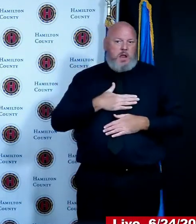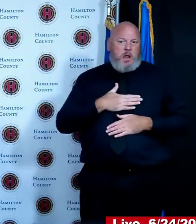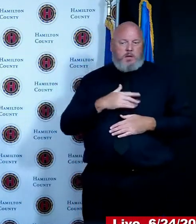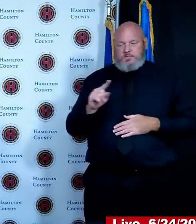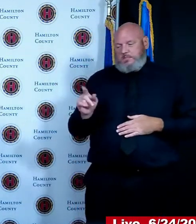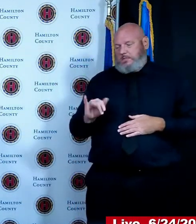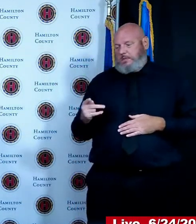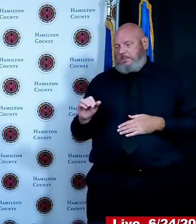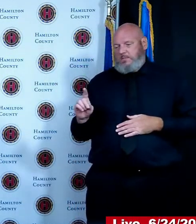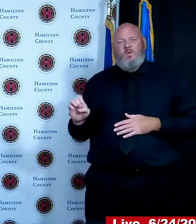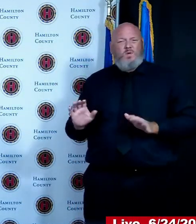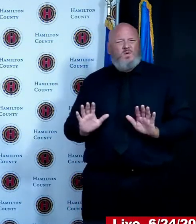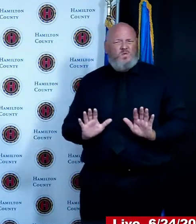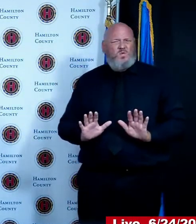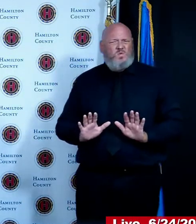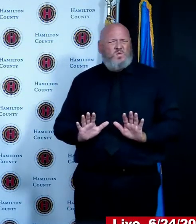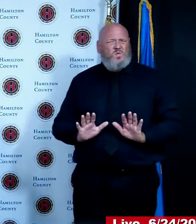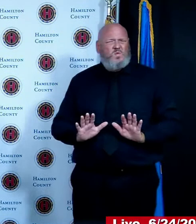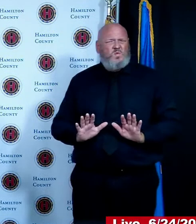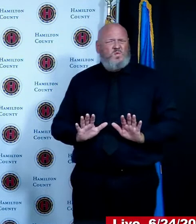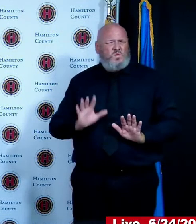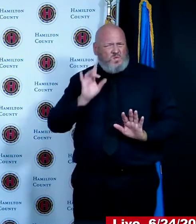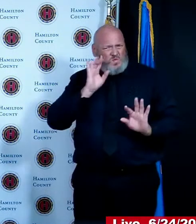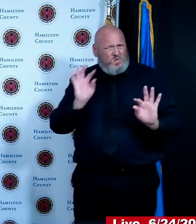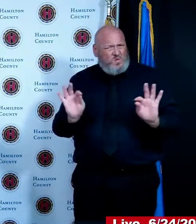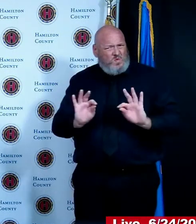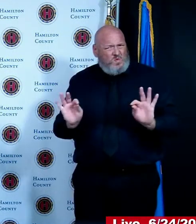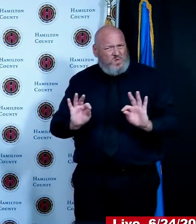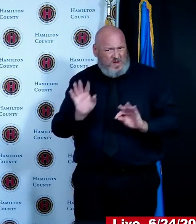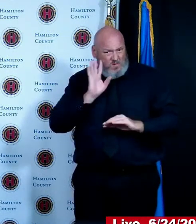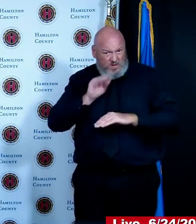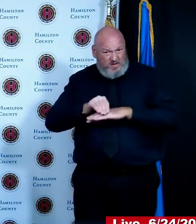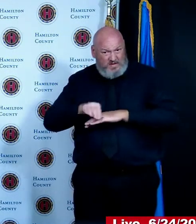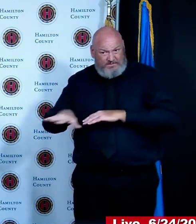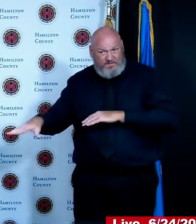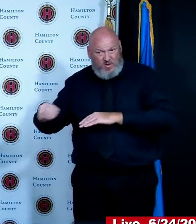each of us here in Hamilton County the state of Ohio and the United States now